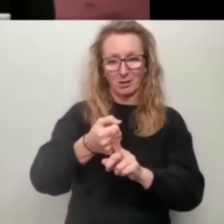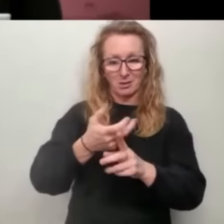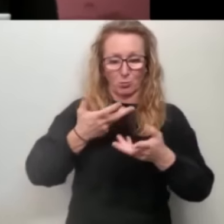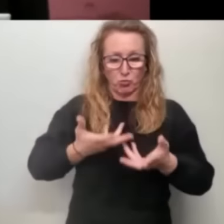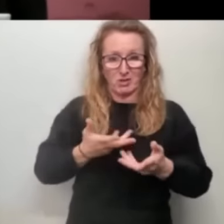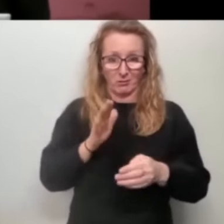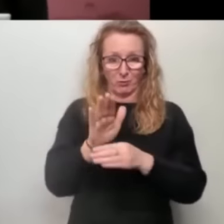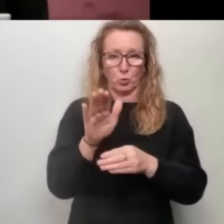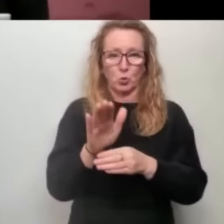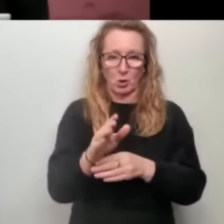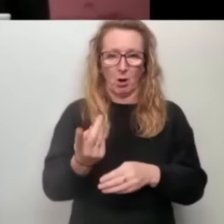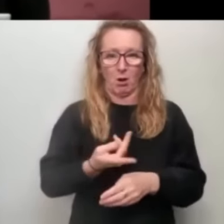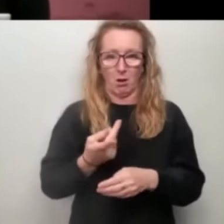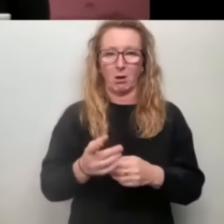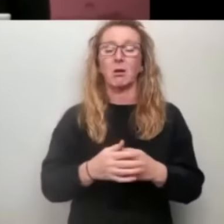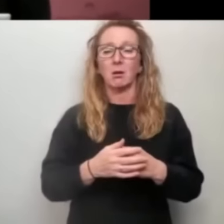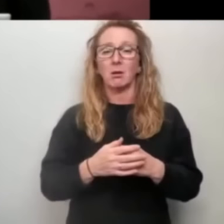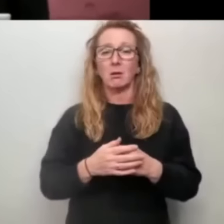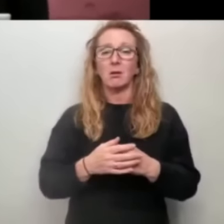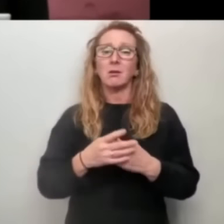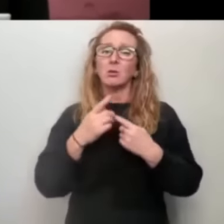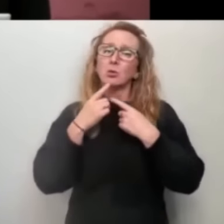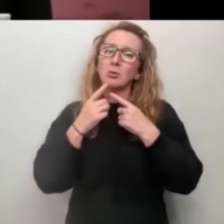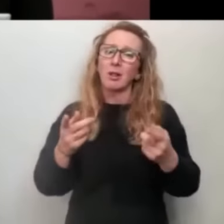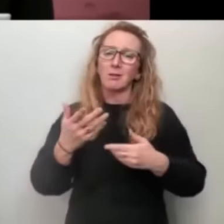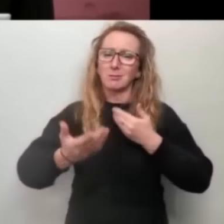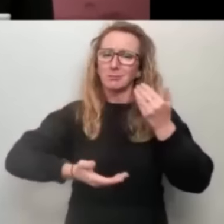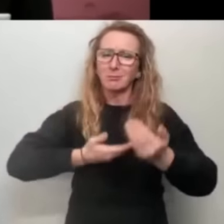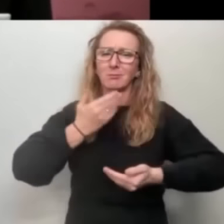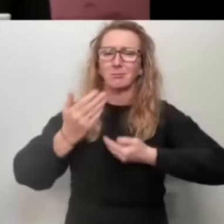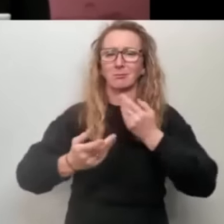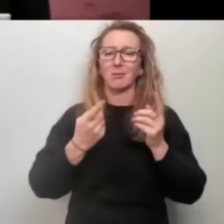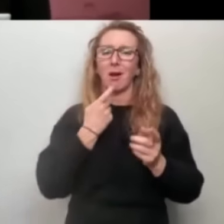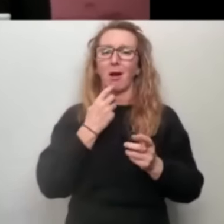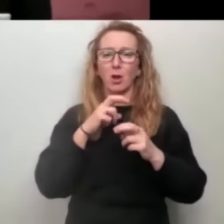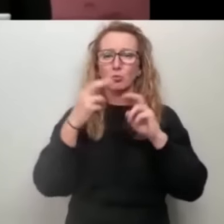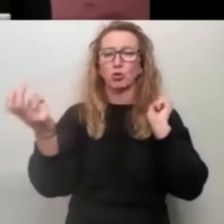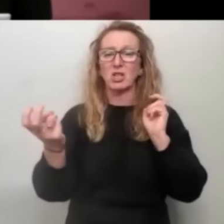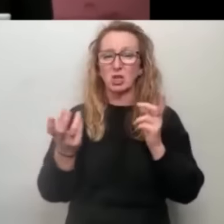To tell us more about the Iron Bridge and its place at the heart of industry tonight